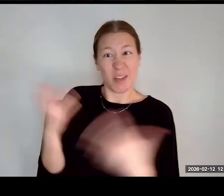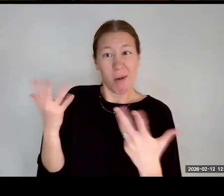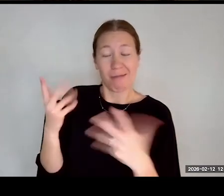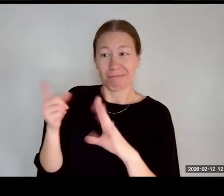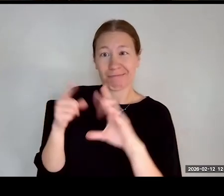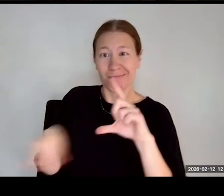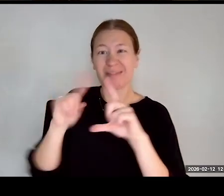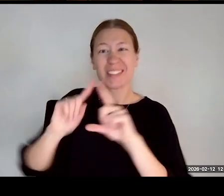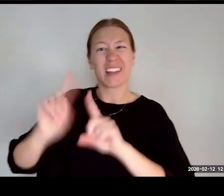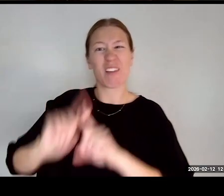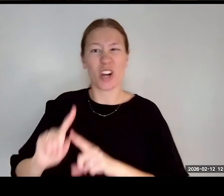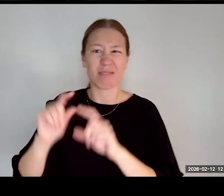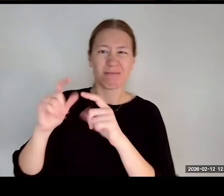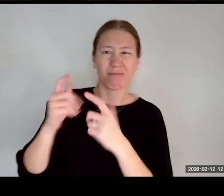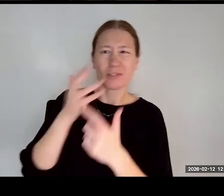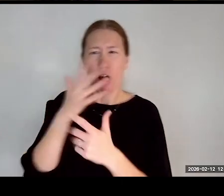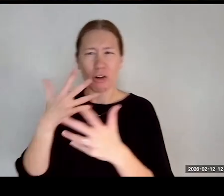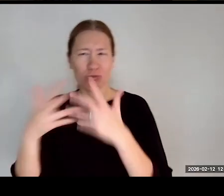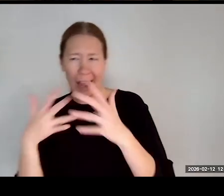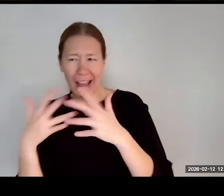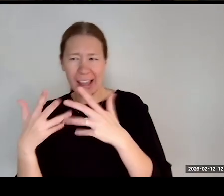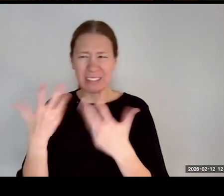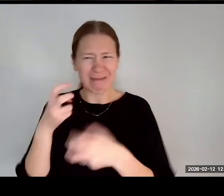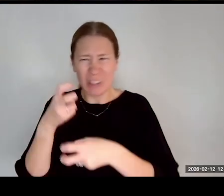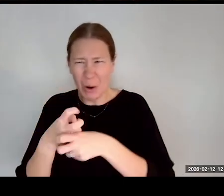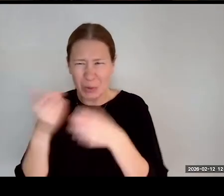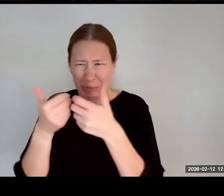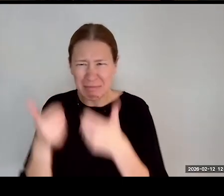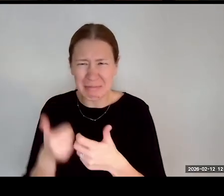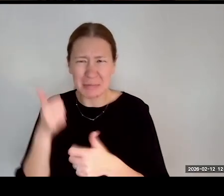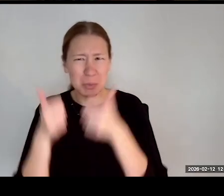or different shades of a color that is really hard to distinguish between the section.